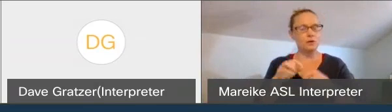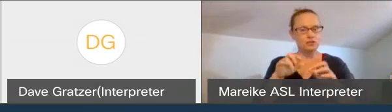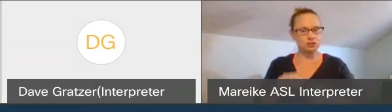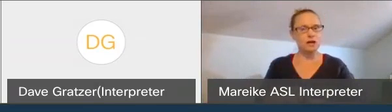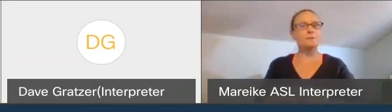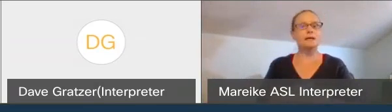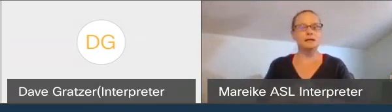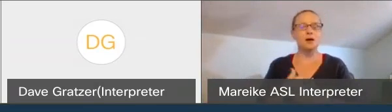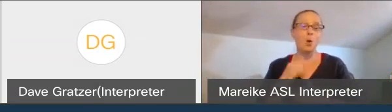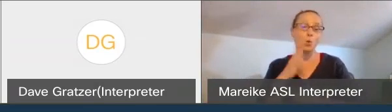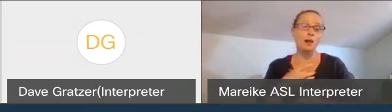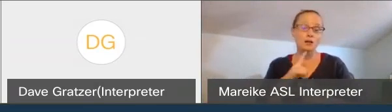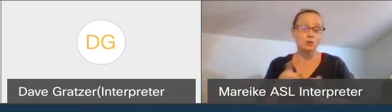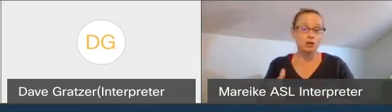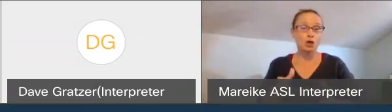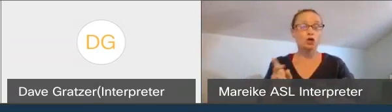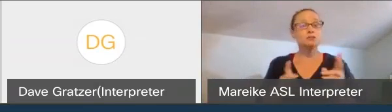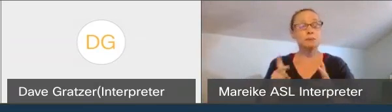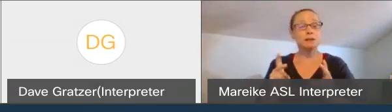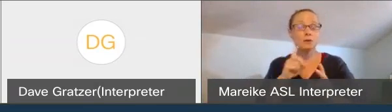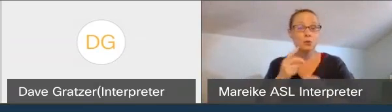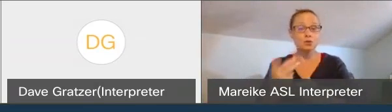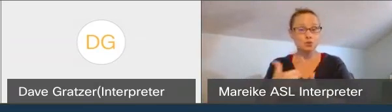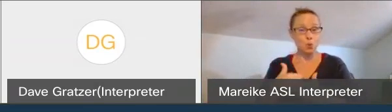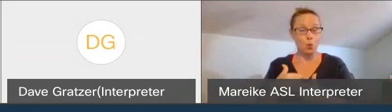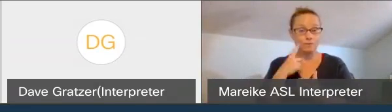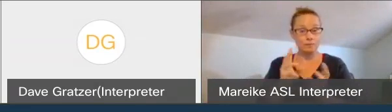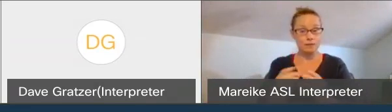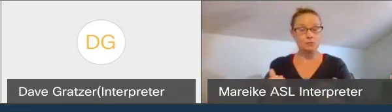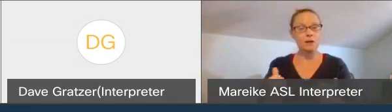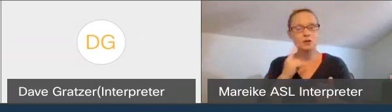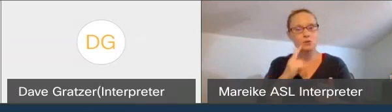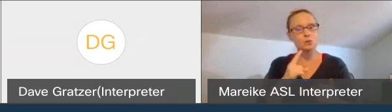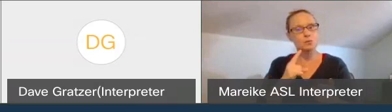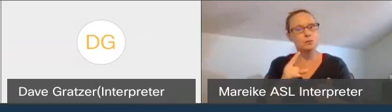and I'd like to encourage folks in the audience right now to please continue to type in your questions